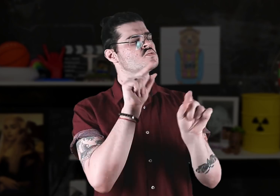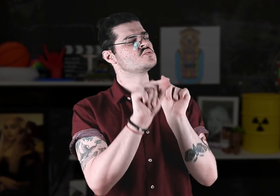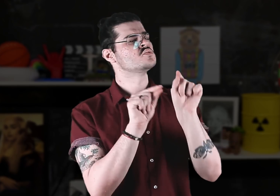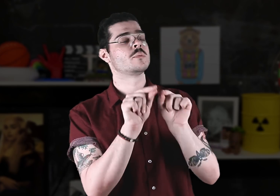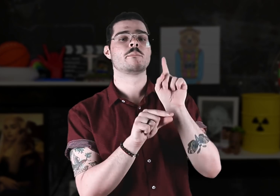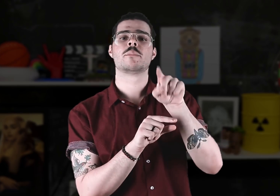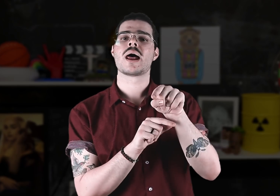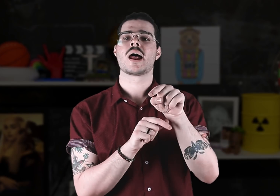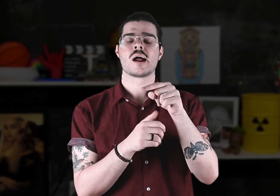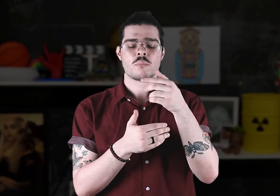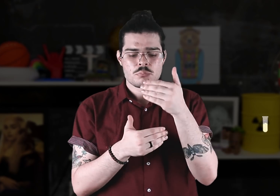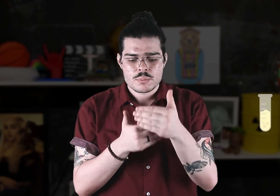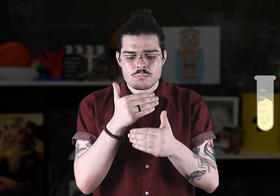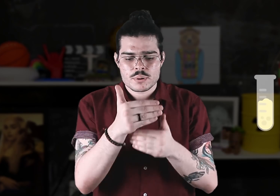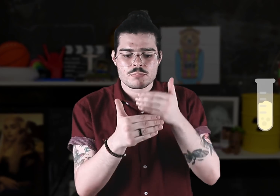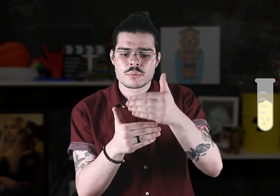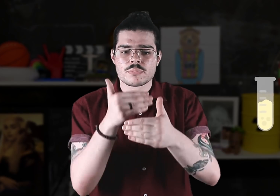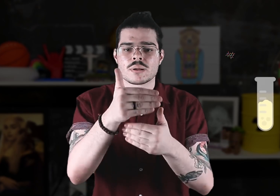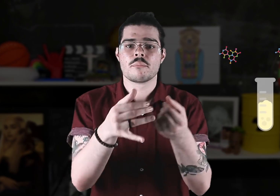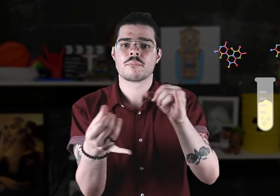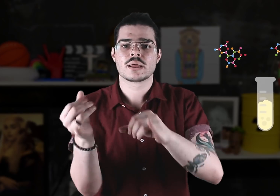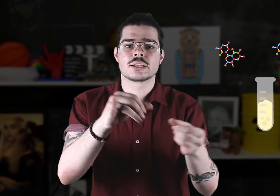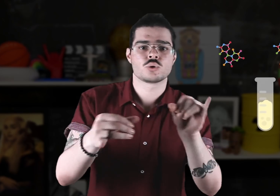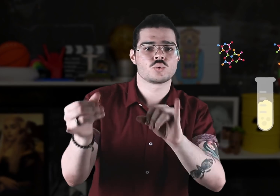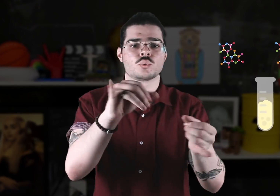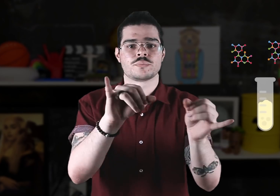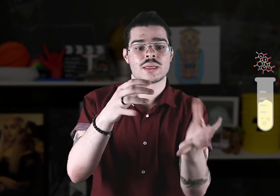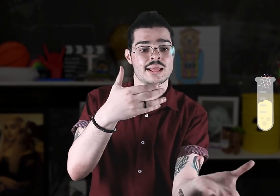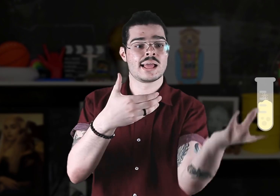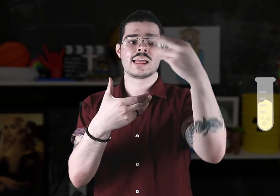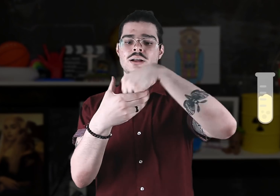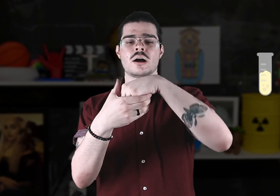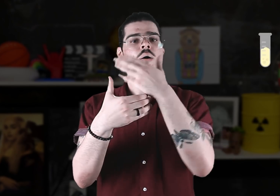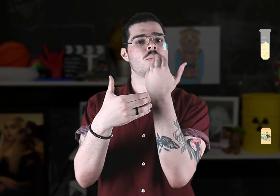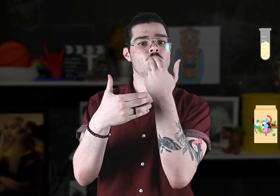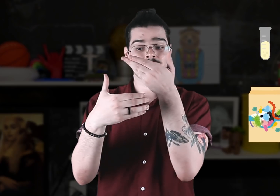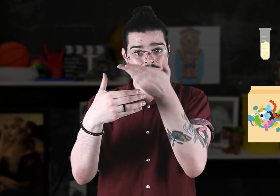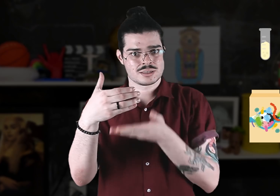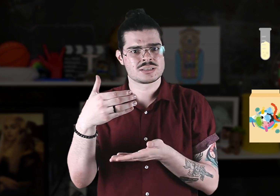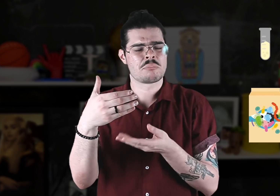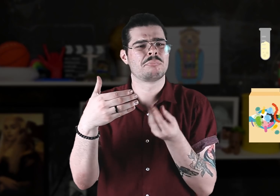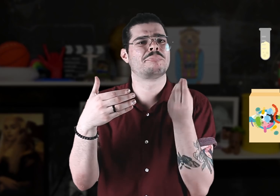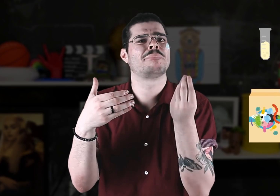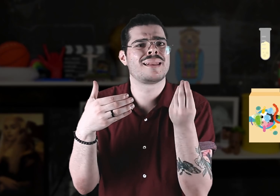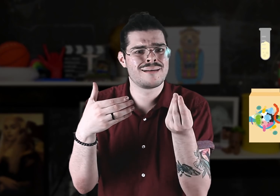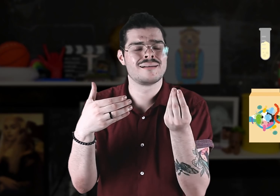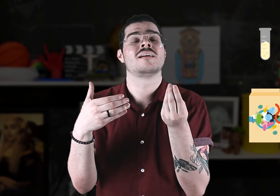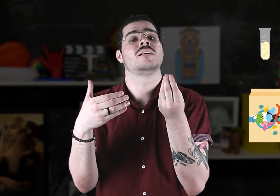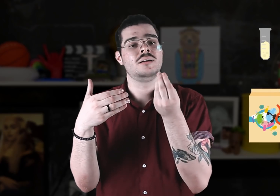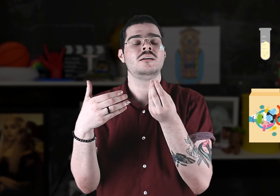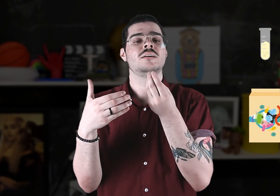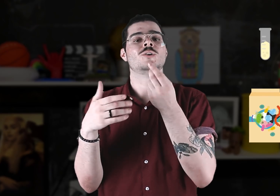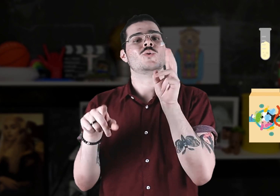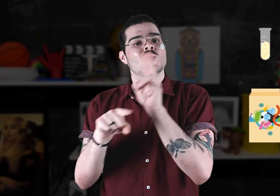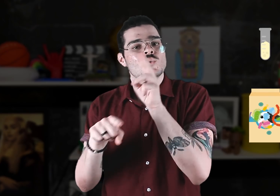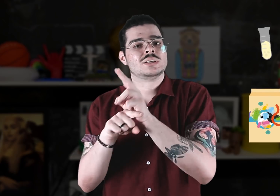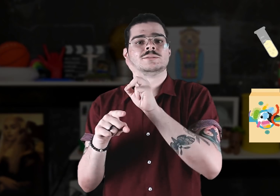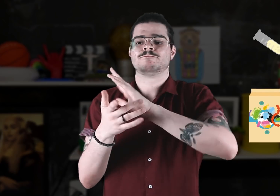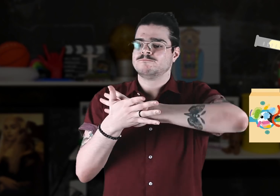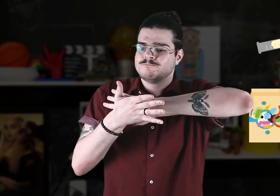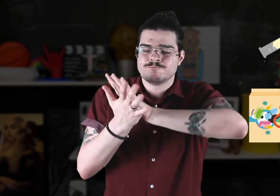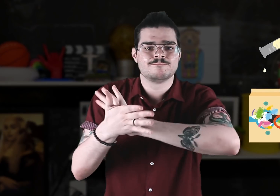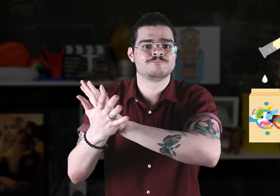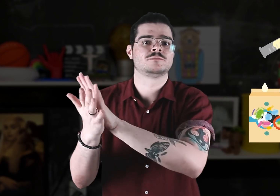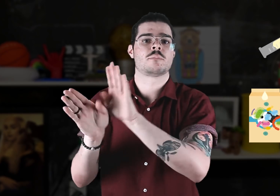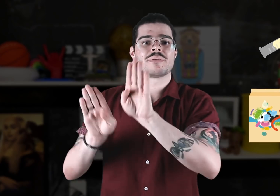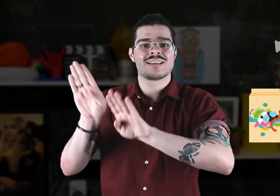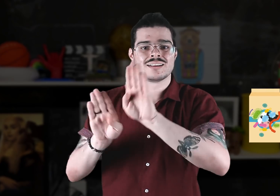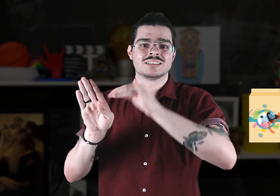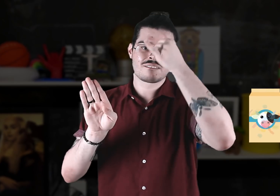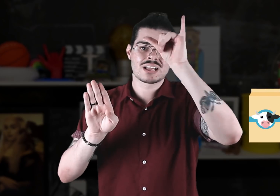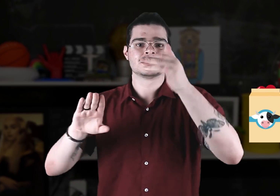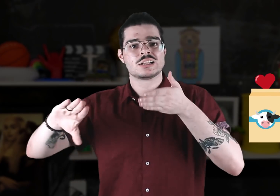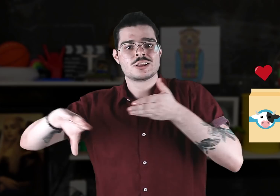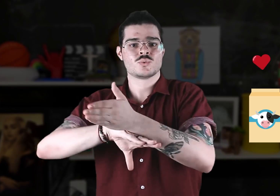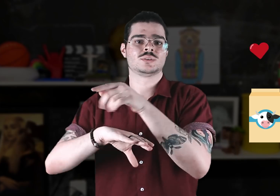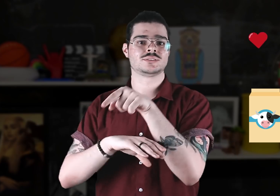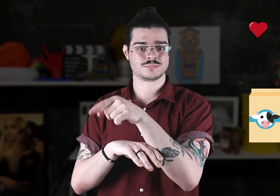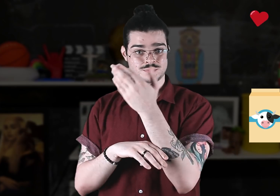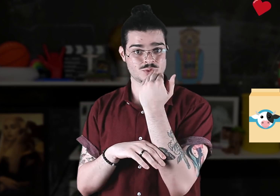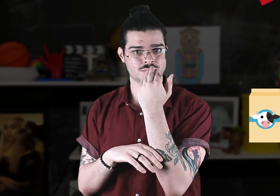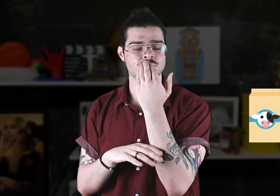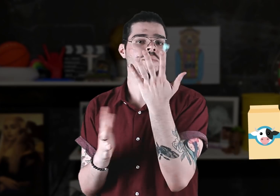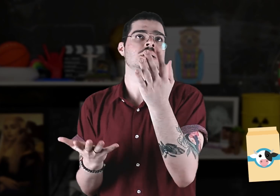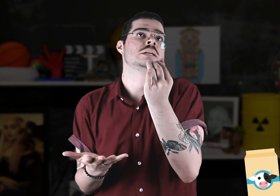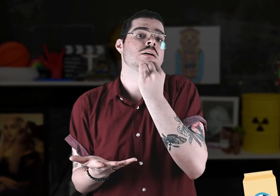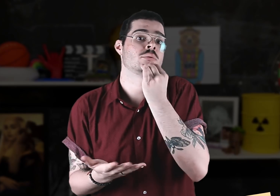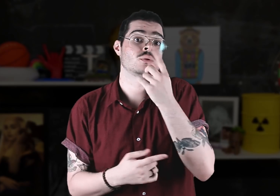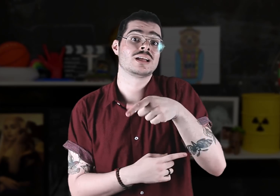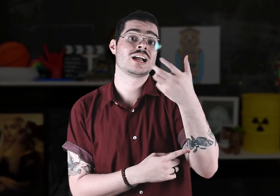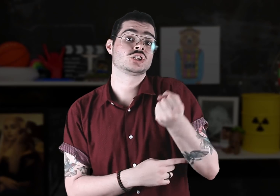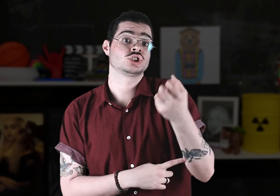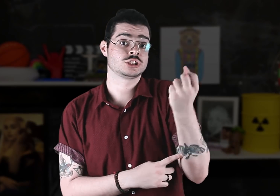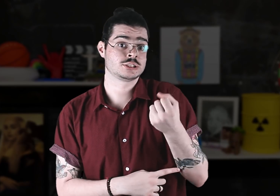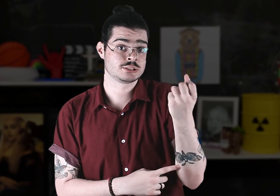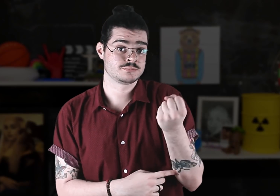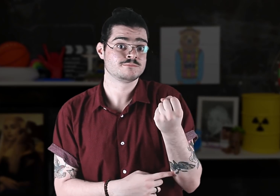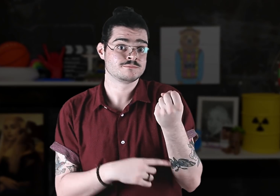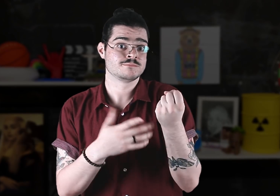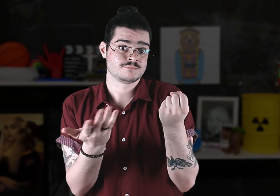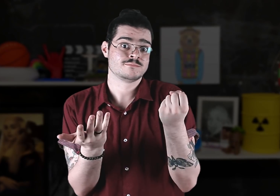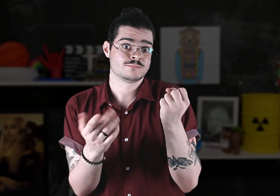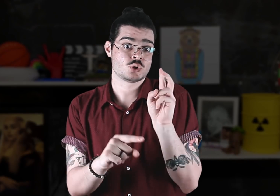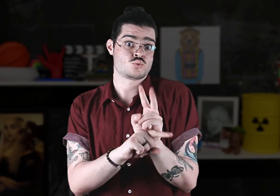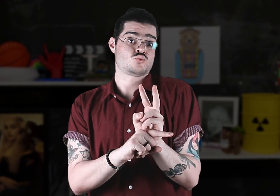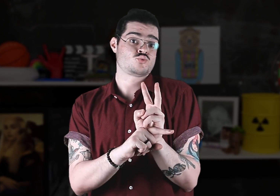which is the chemical process in food to destroy pathogenic microorganisms, such as in milks,